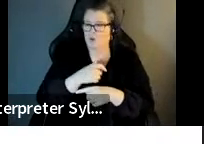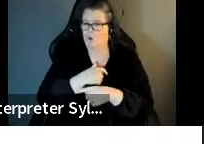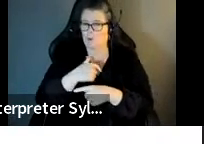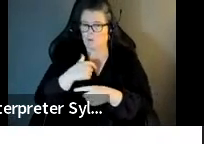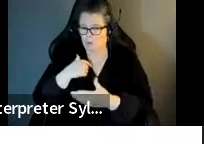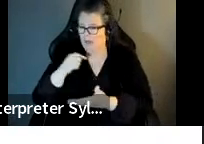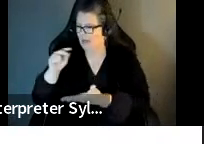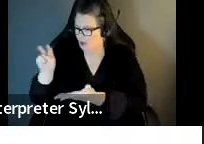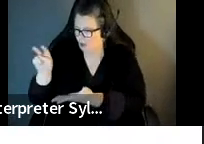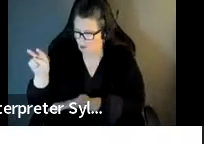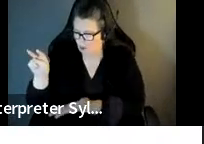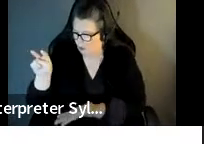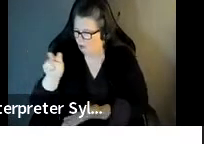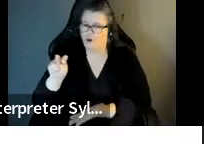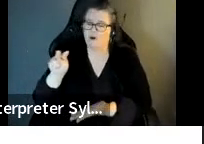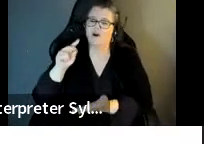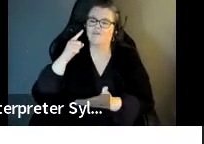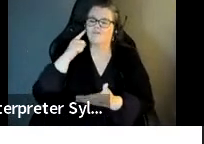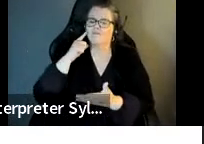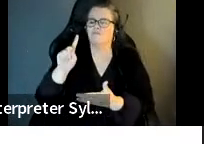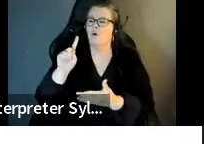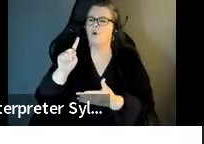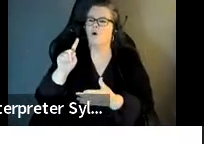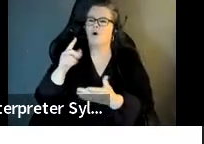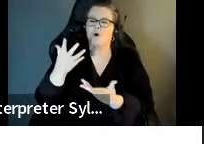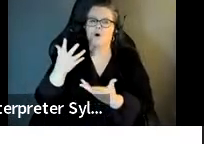and number of wheeled mobility users in the country.